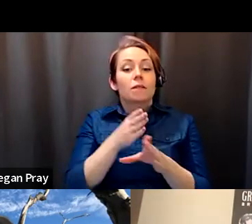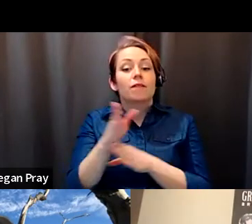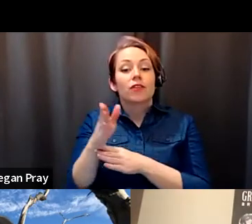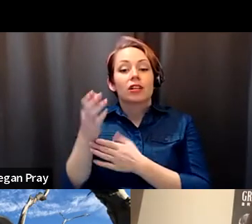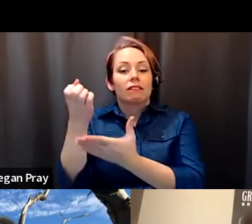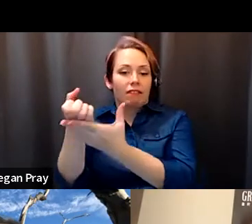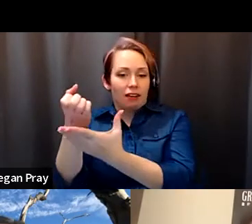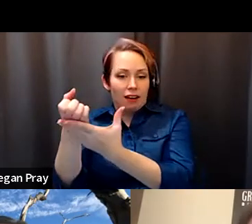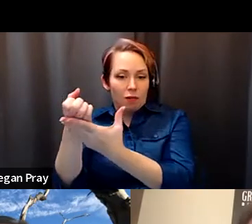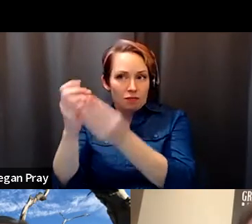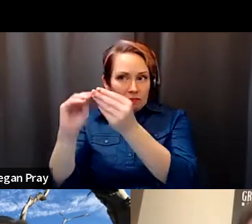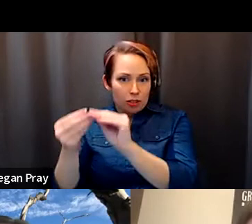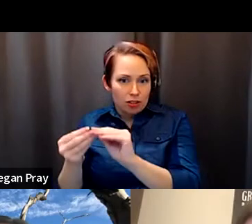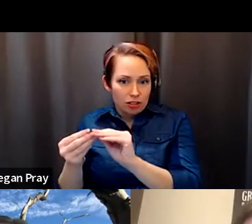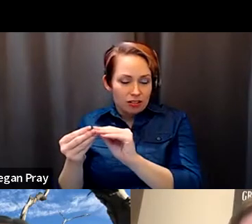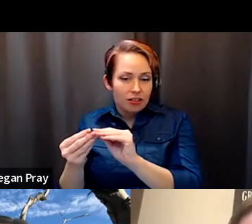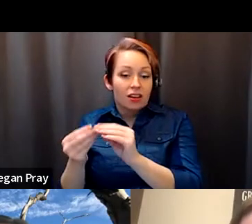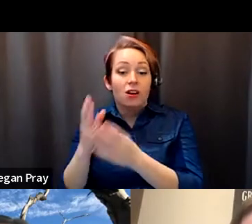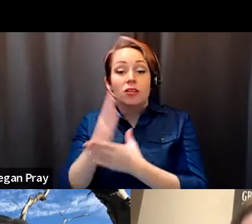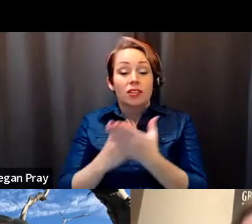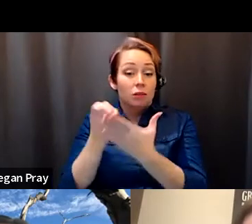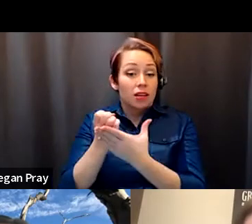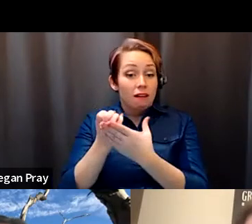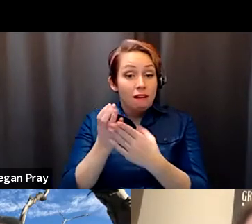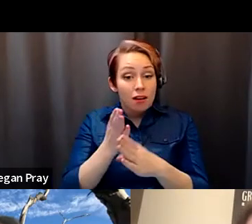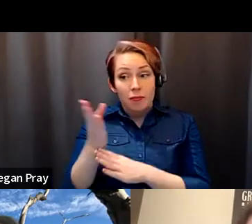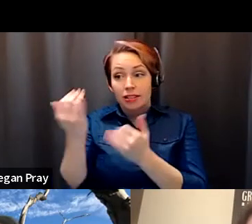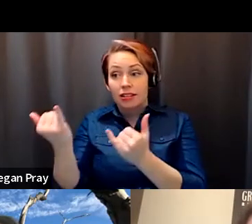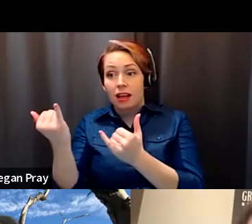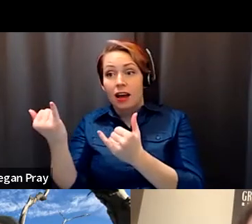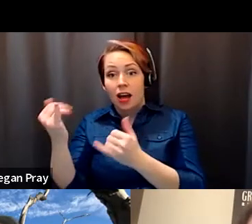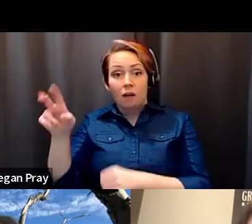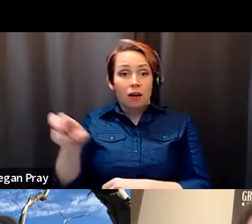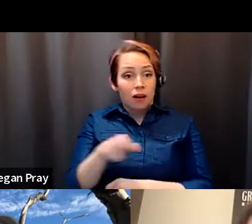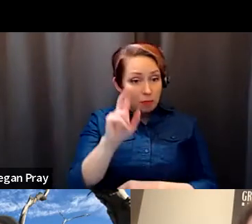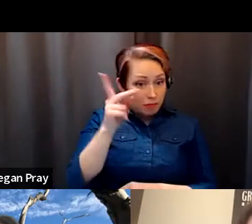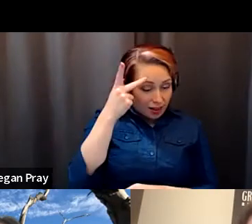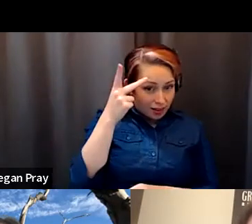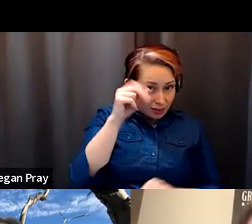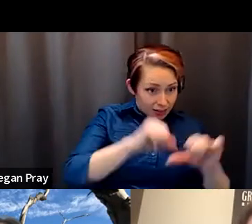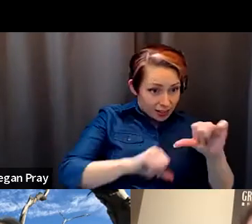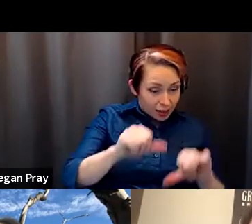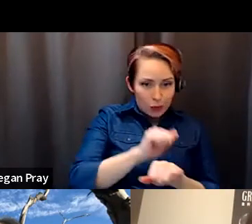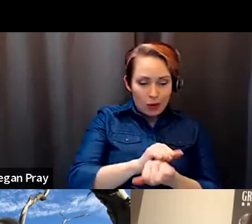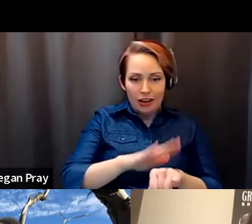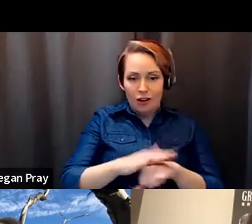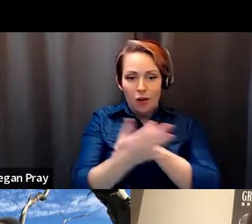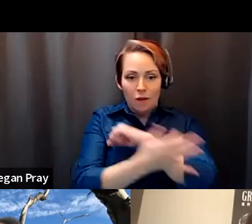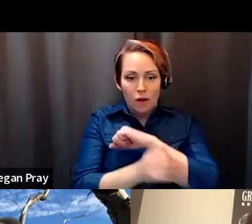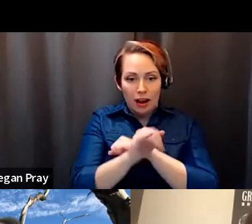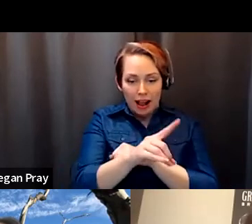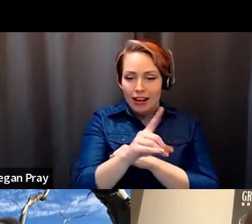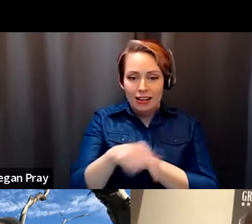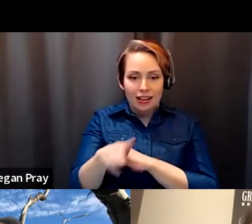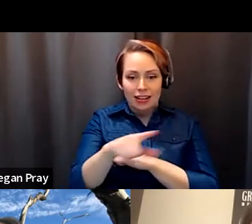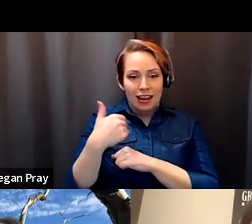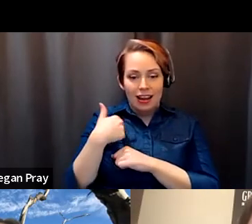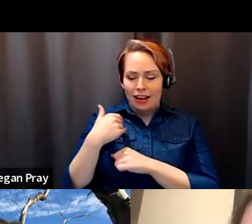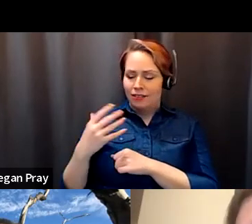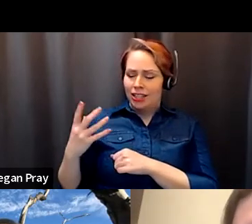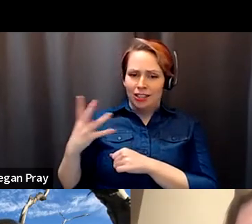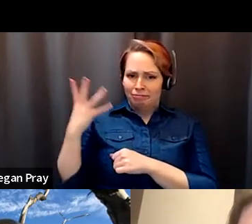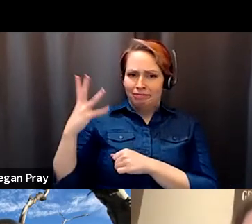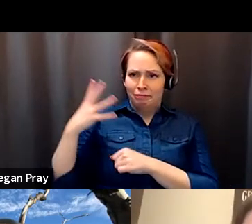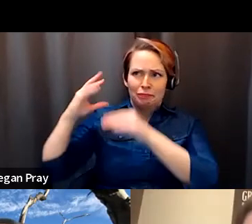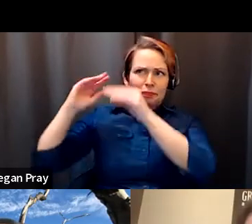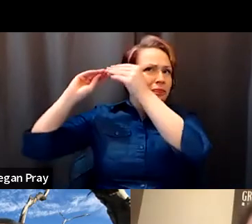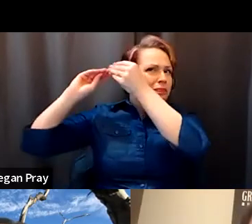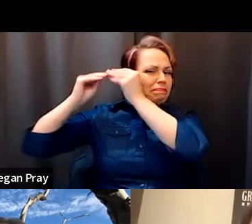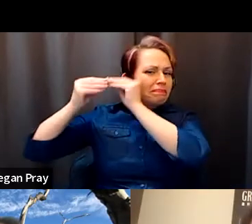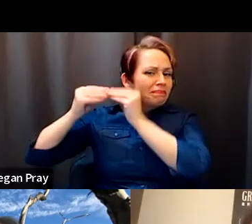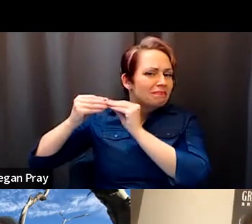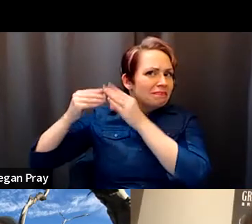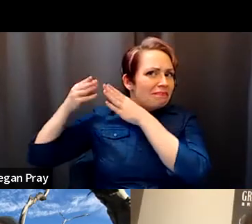Salvador Santino Regilme: or some economists who are now in political science working on foreign aid, and they deploy a lot of these very sophisticated quantitative methodologies that some that I.